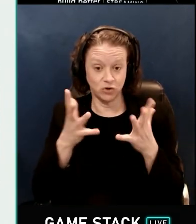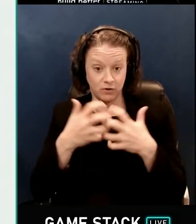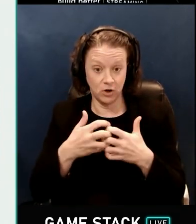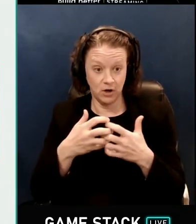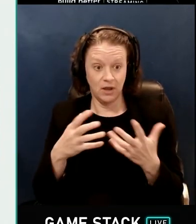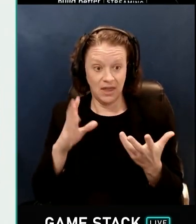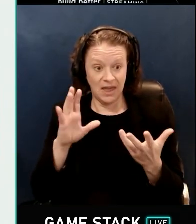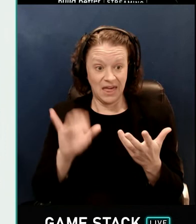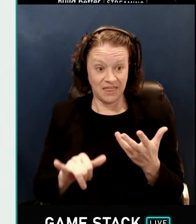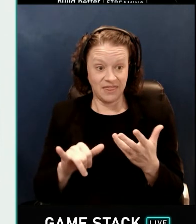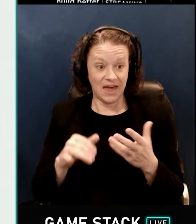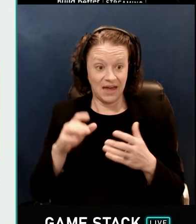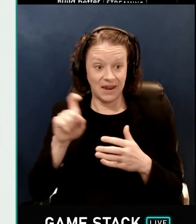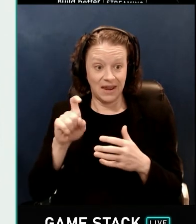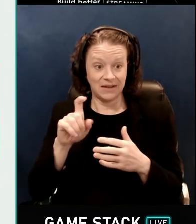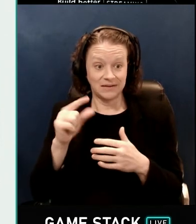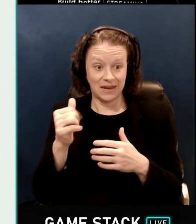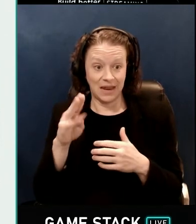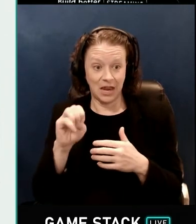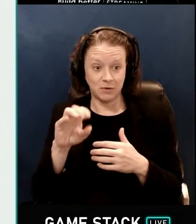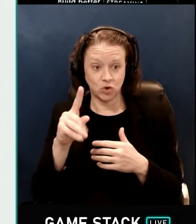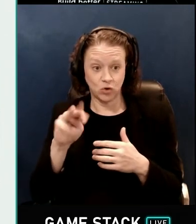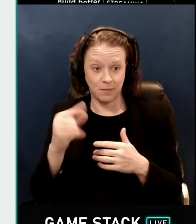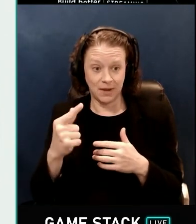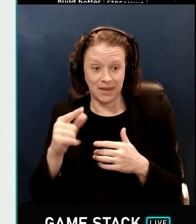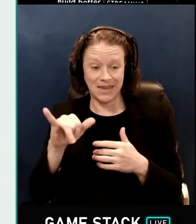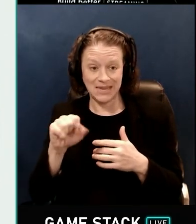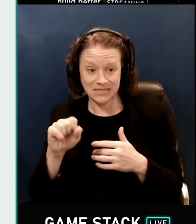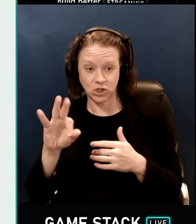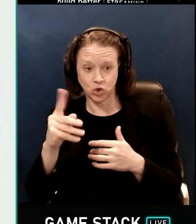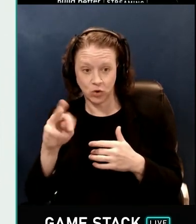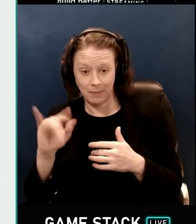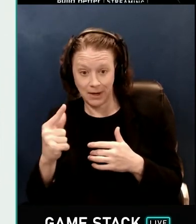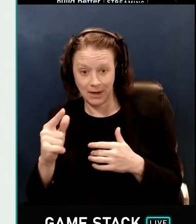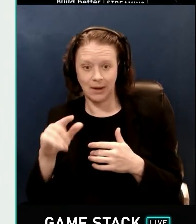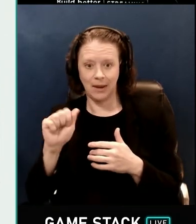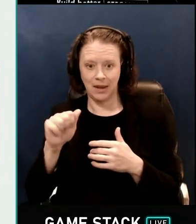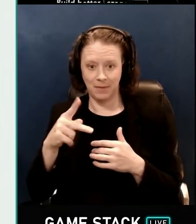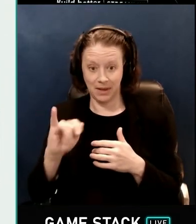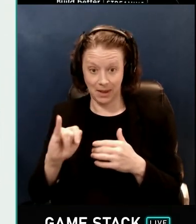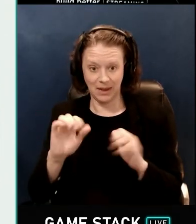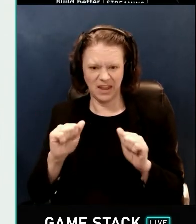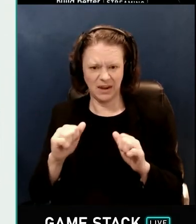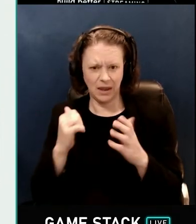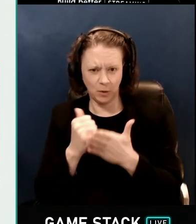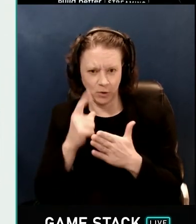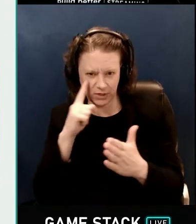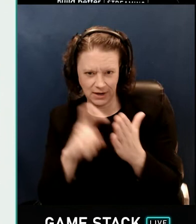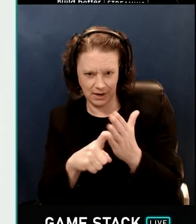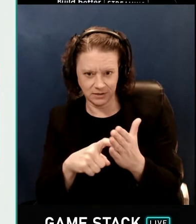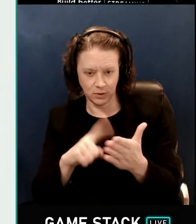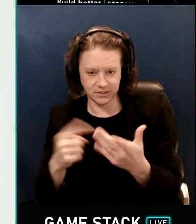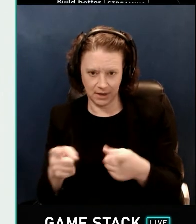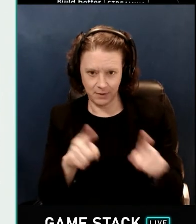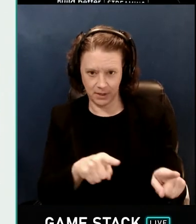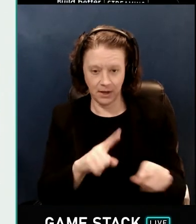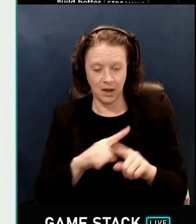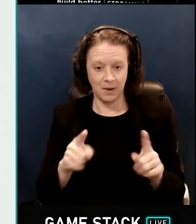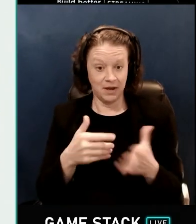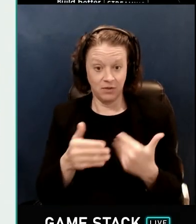the game is streaming to handle that, and anything else. But, even though you get this really great beckoned streaming latency,